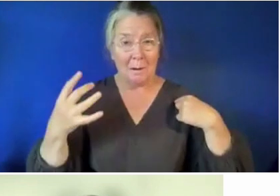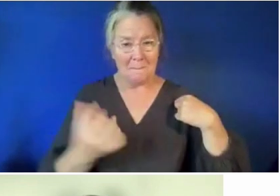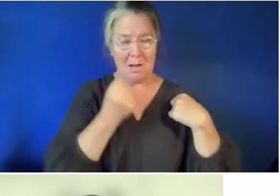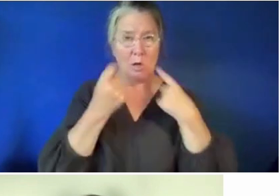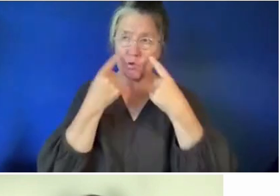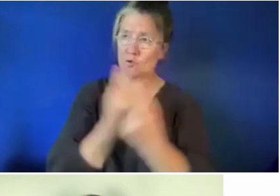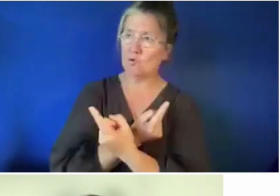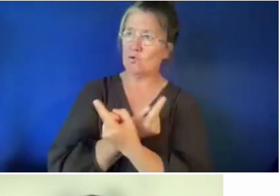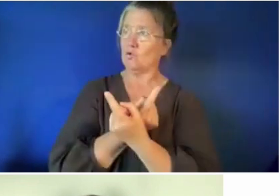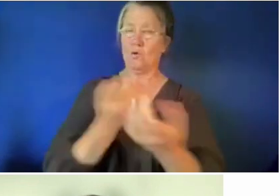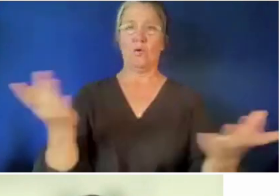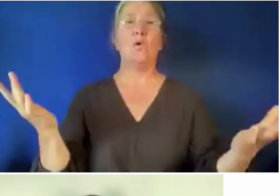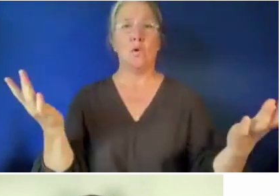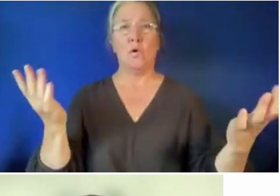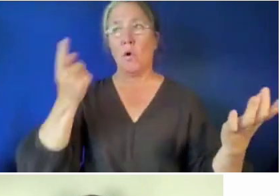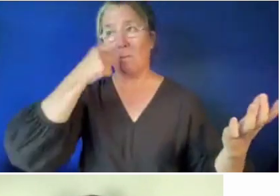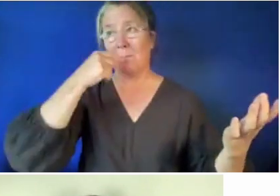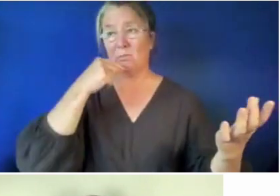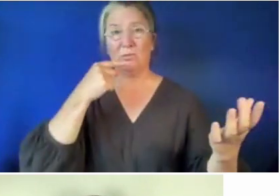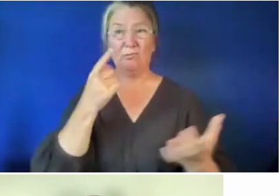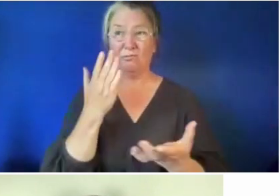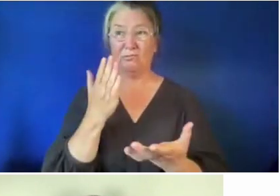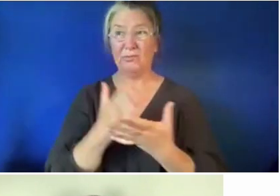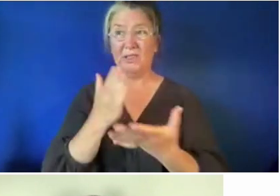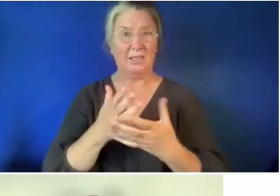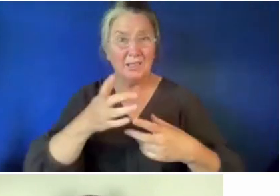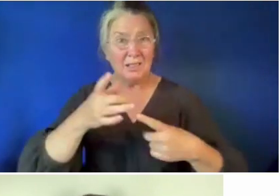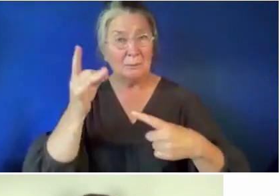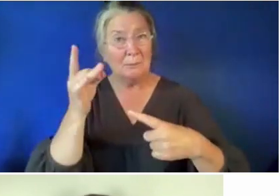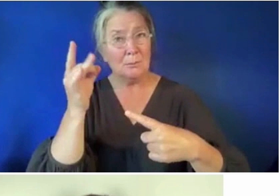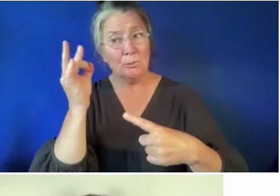the importance of providing proper and effective advice.